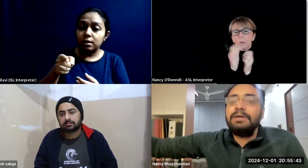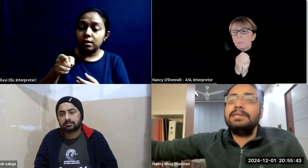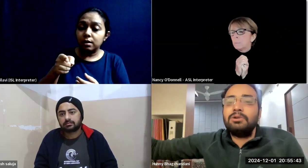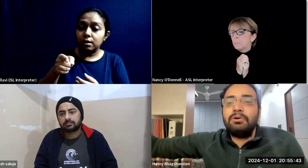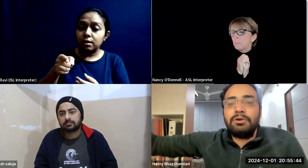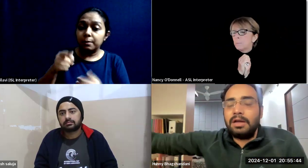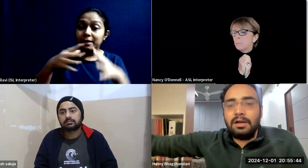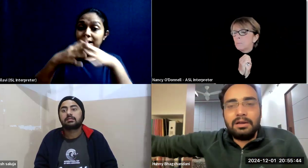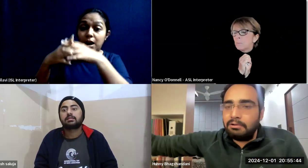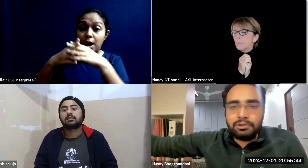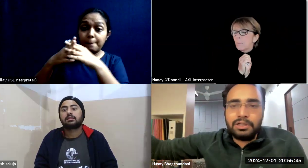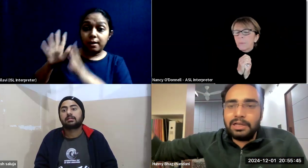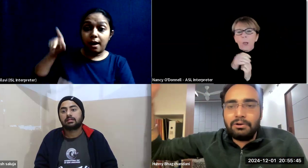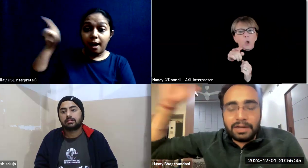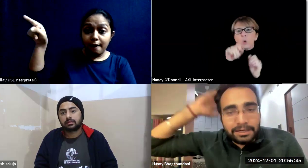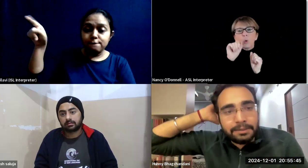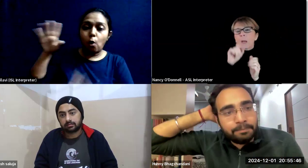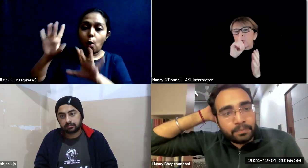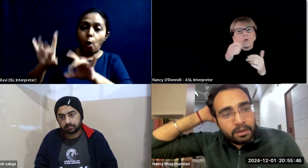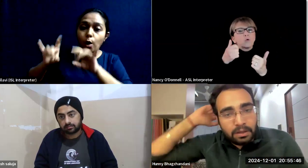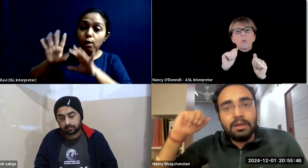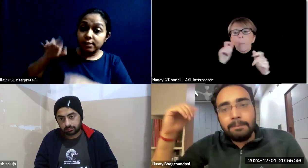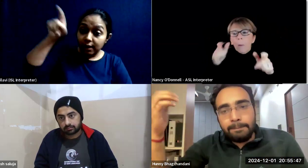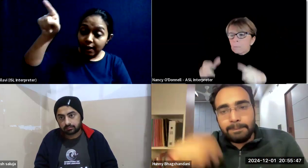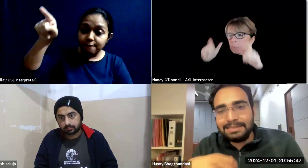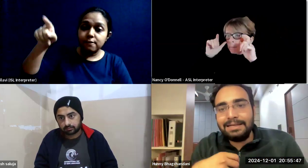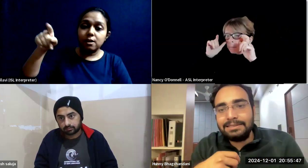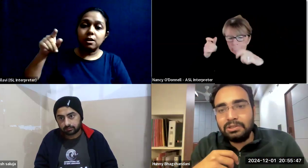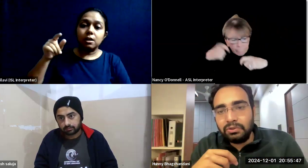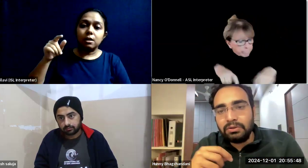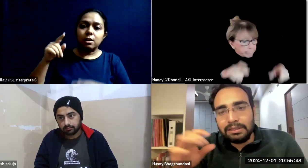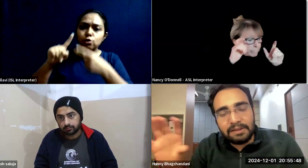U.S. or Australia or London,